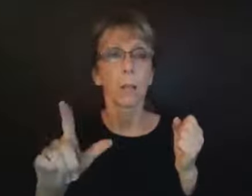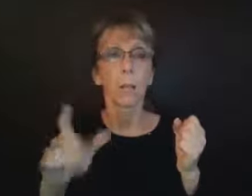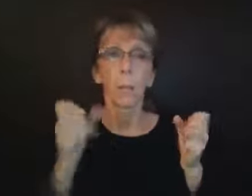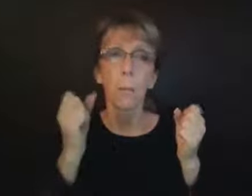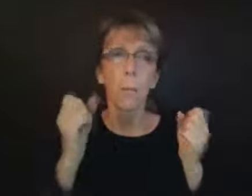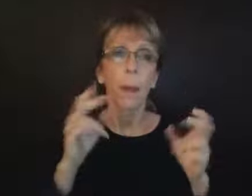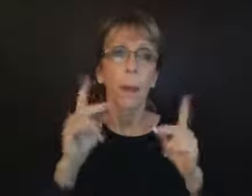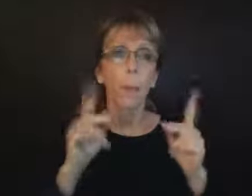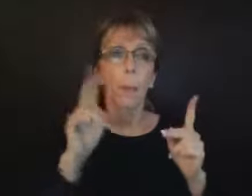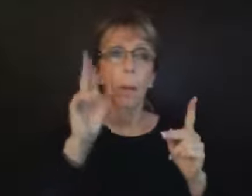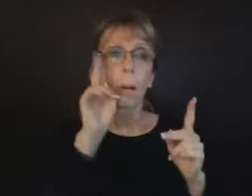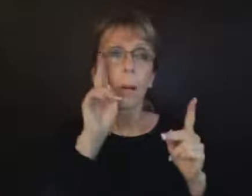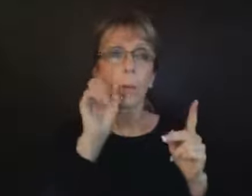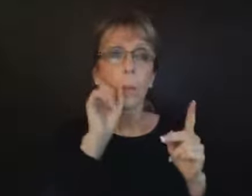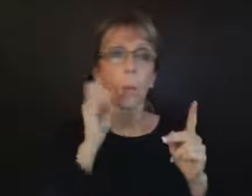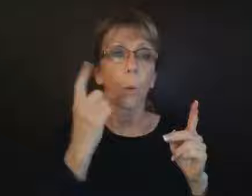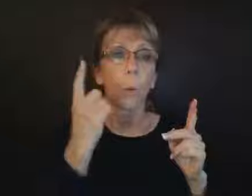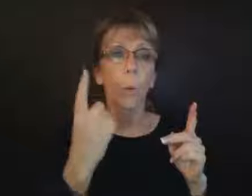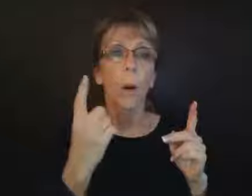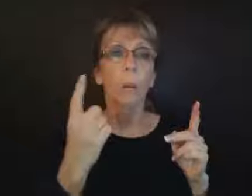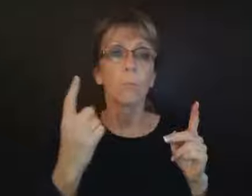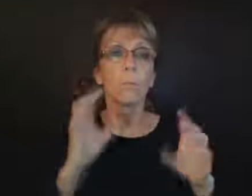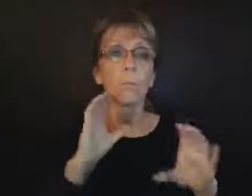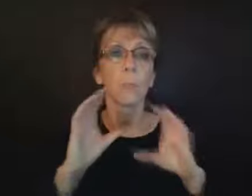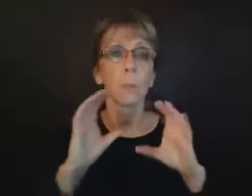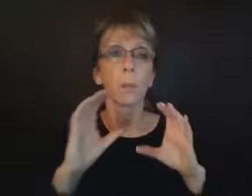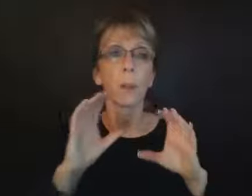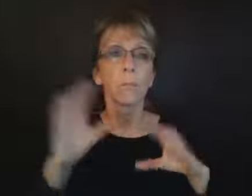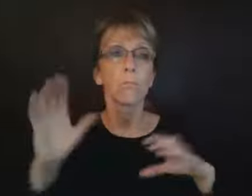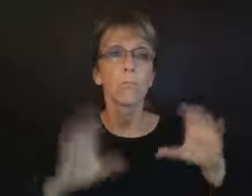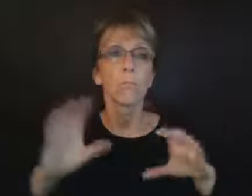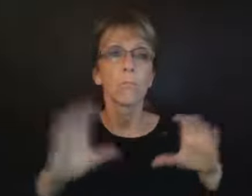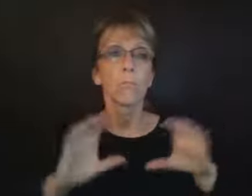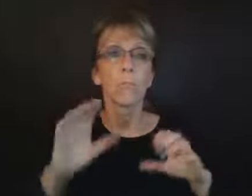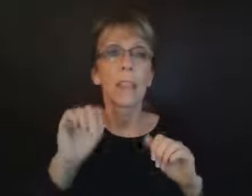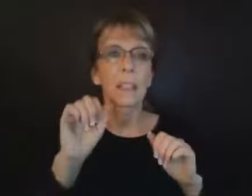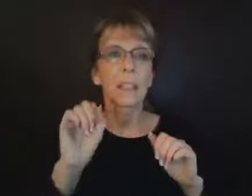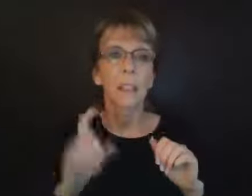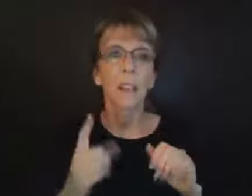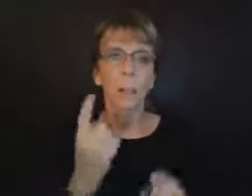Many people with Usher I communicate in ASL.